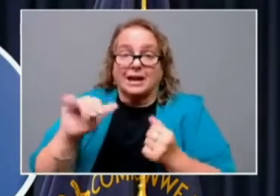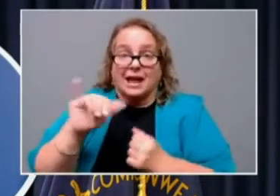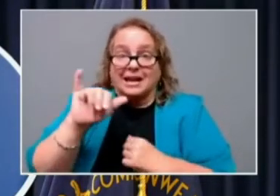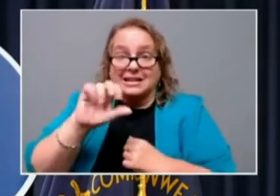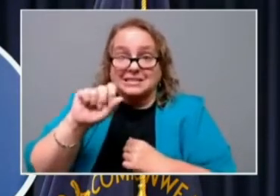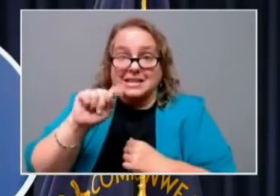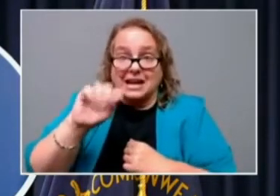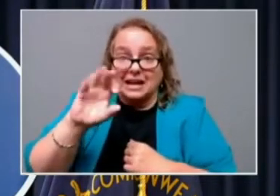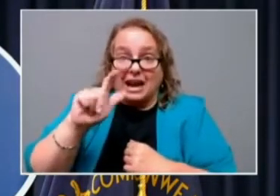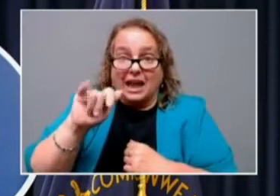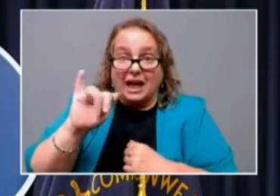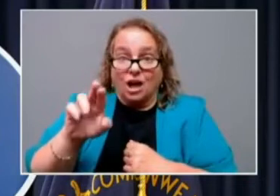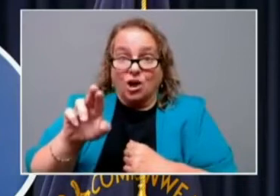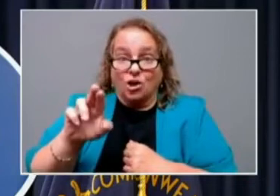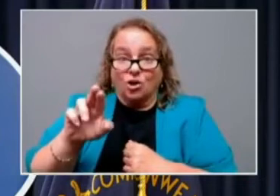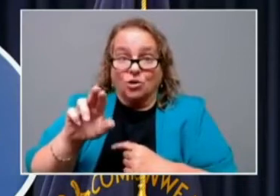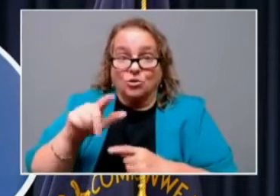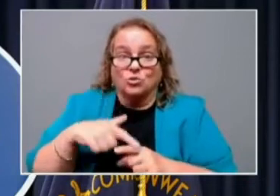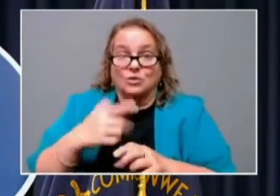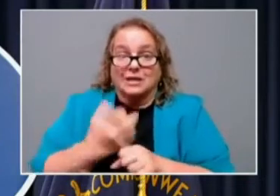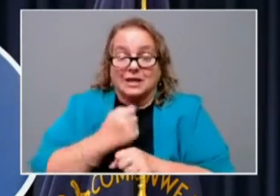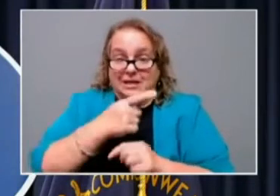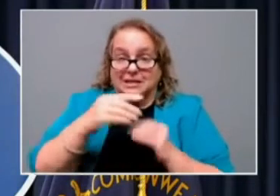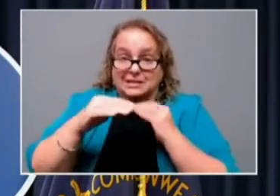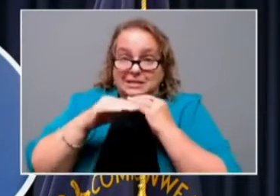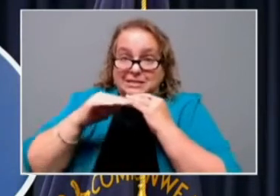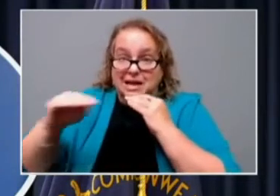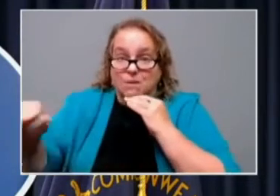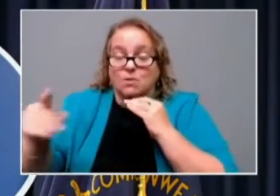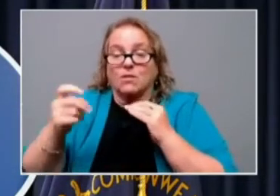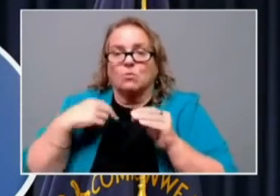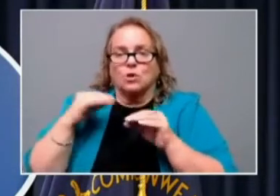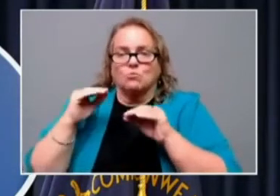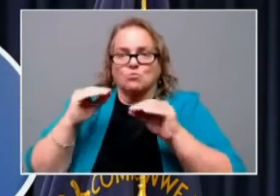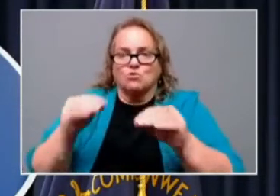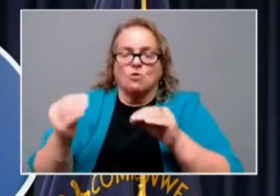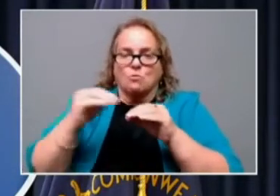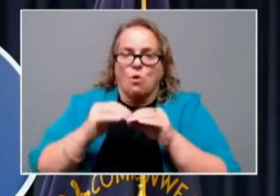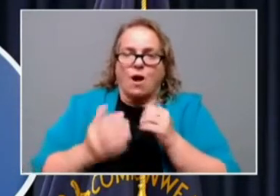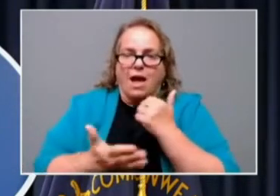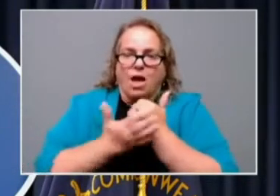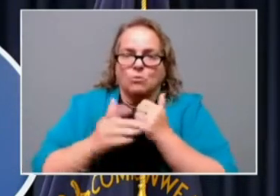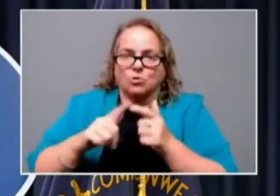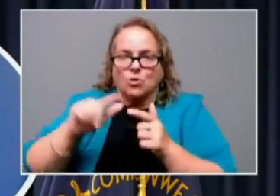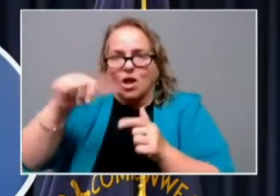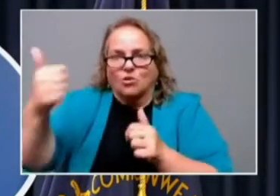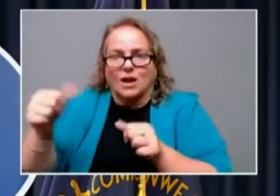and get it stable and then move extra help to two other areas. Um, you know,